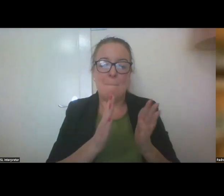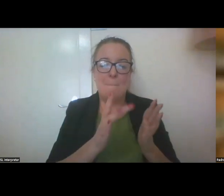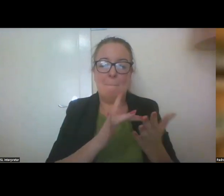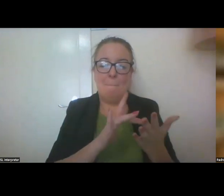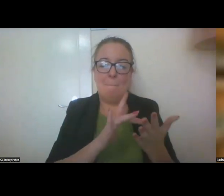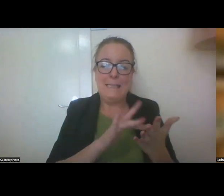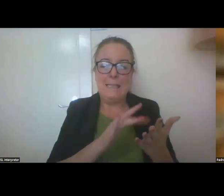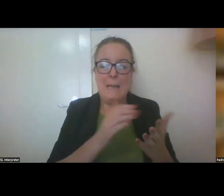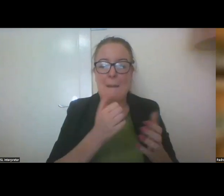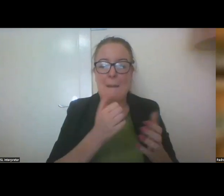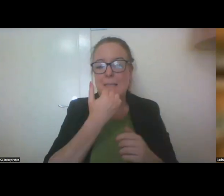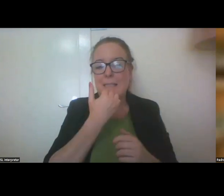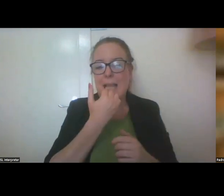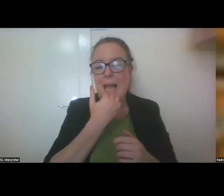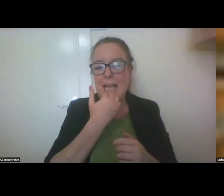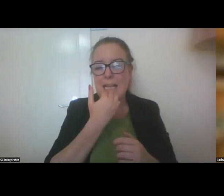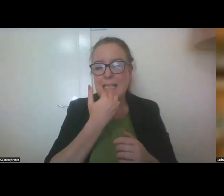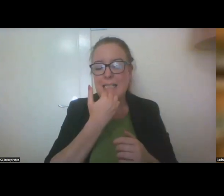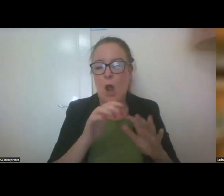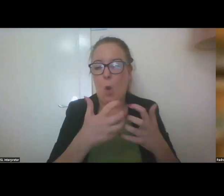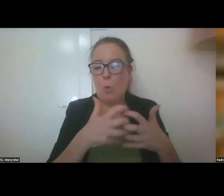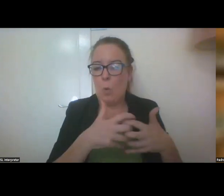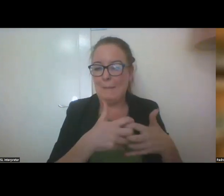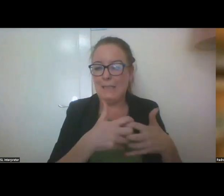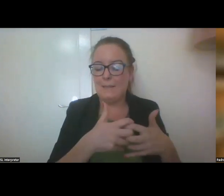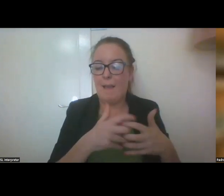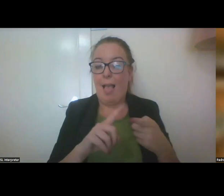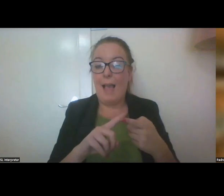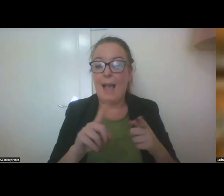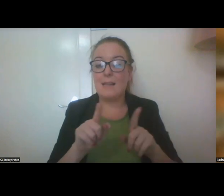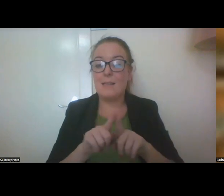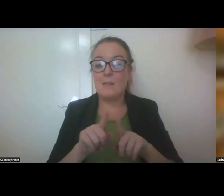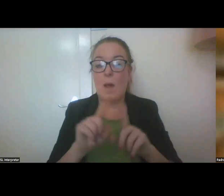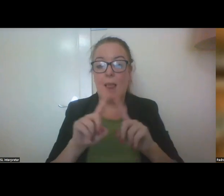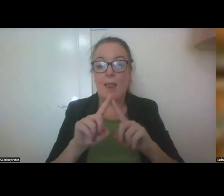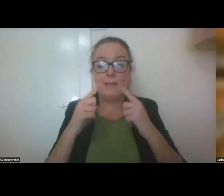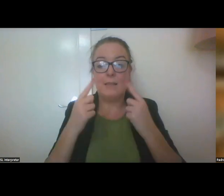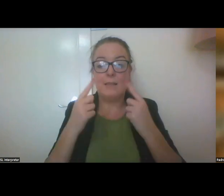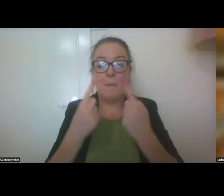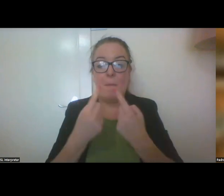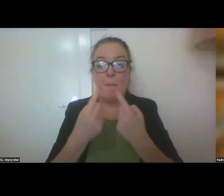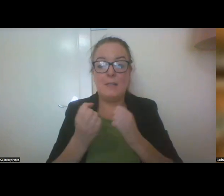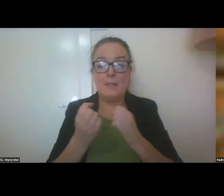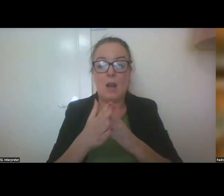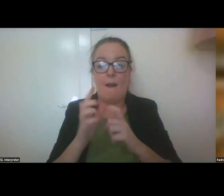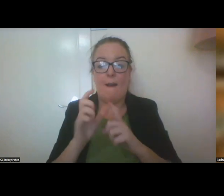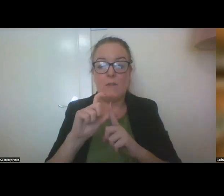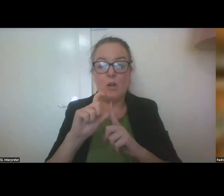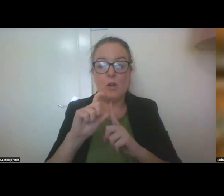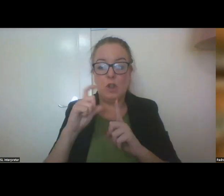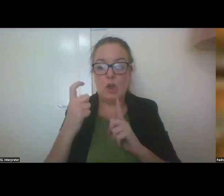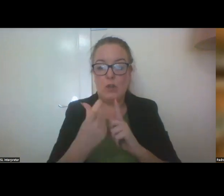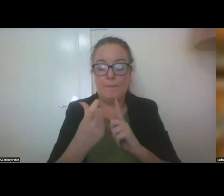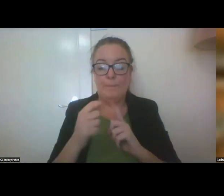And also the Department of Culture also have their own new funding scheme,